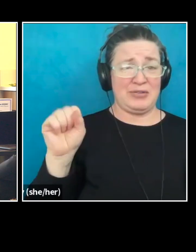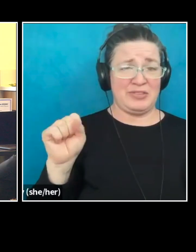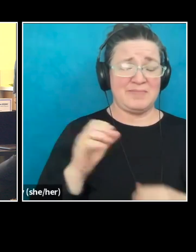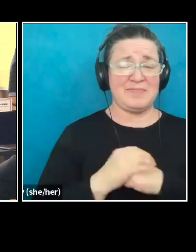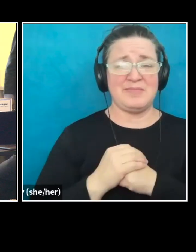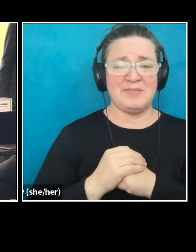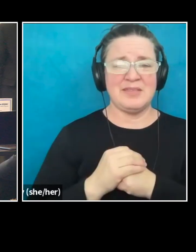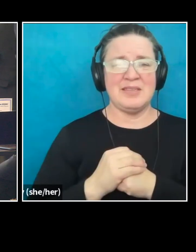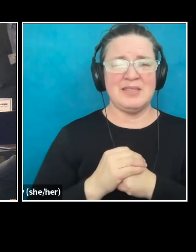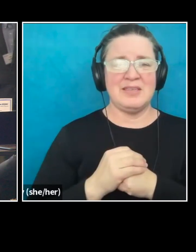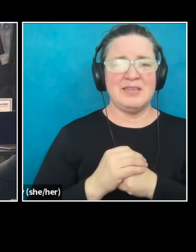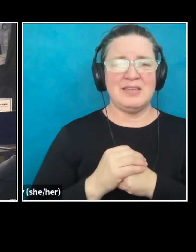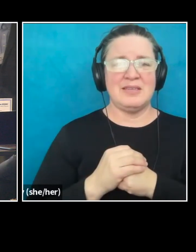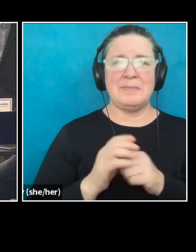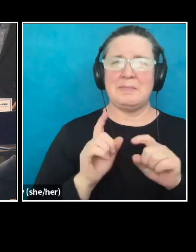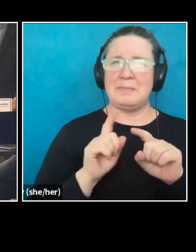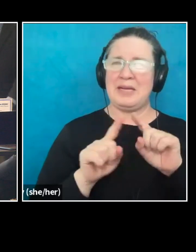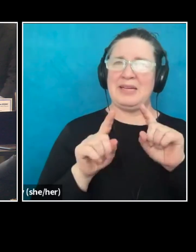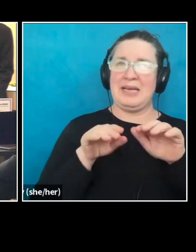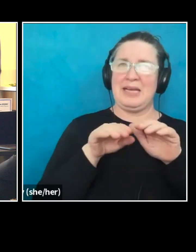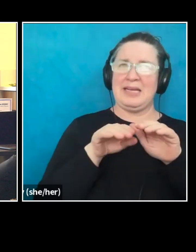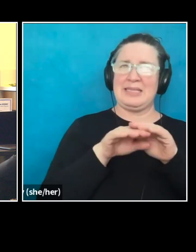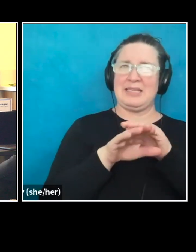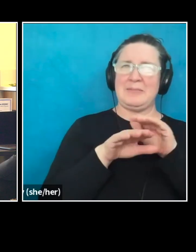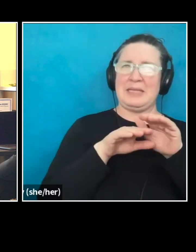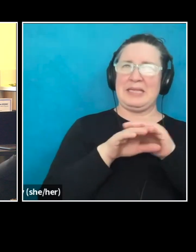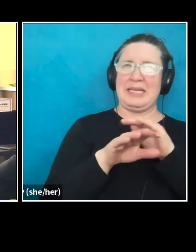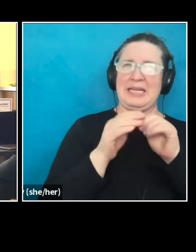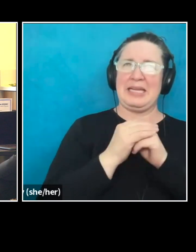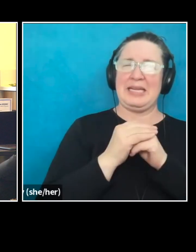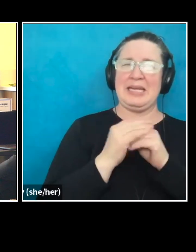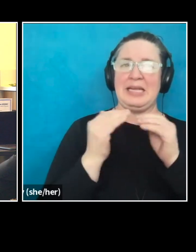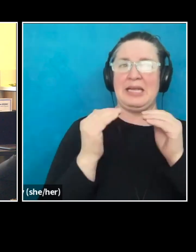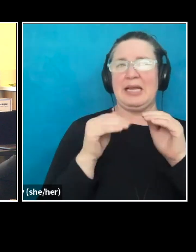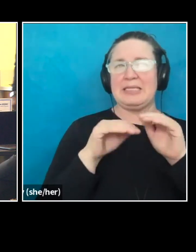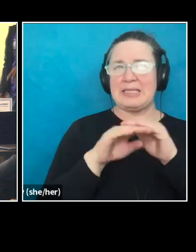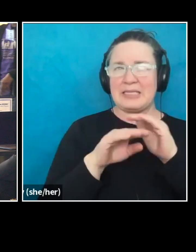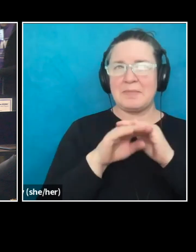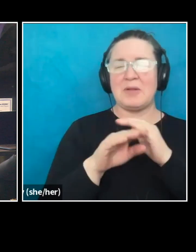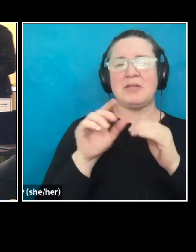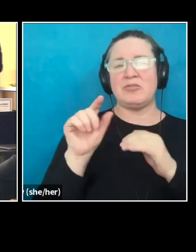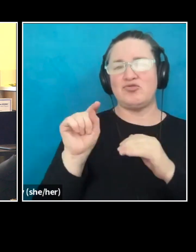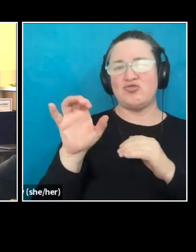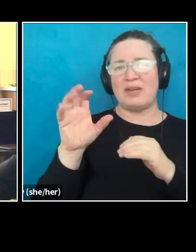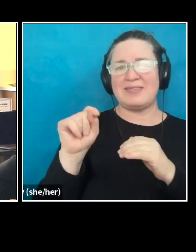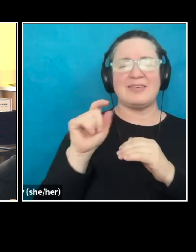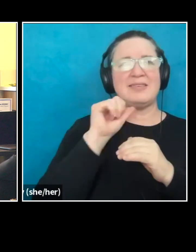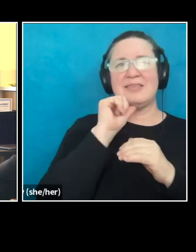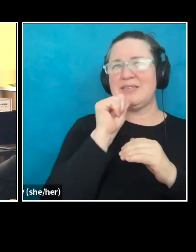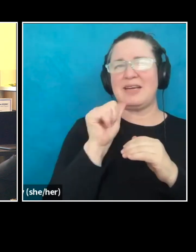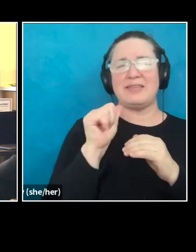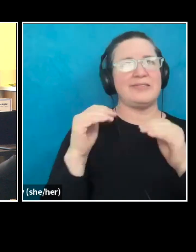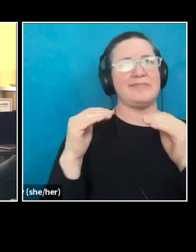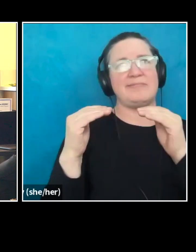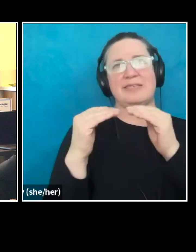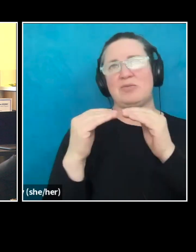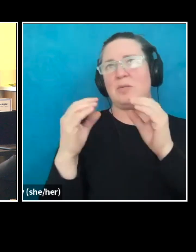does accessible transit and accessibility doesn't always trans translate into more revenue. If pe if